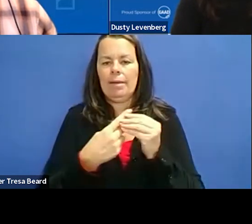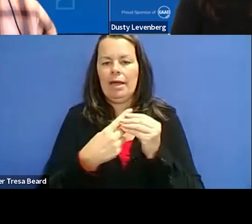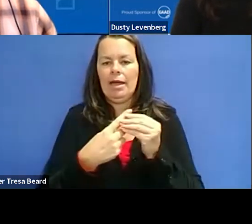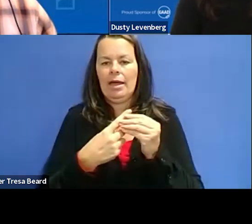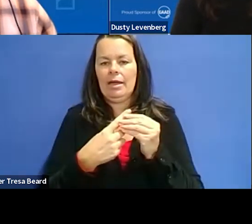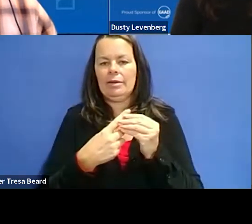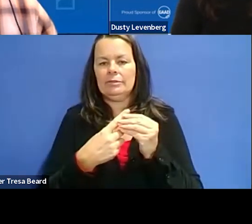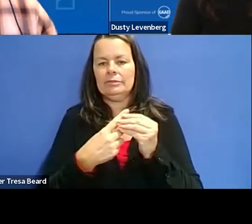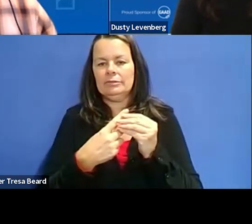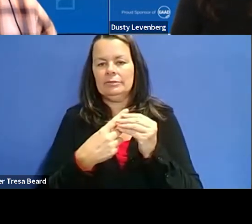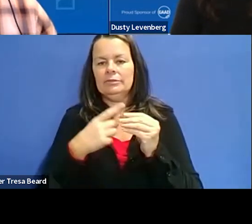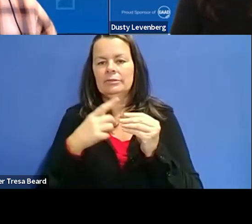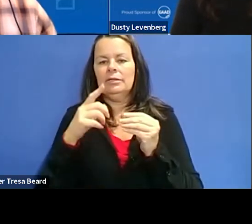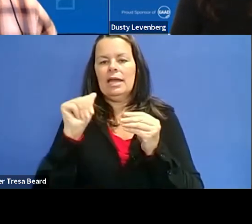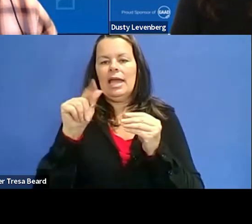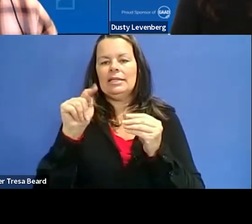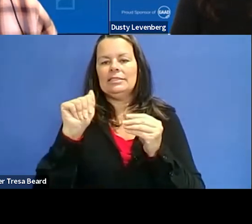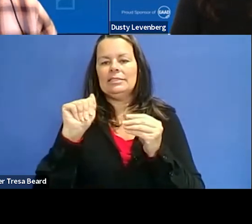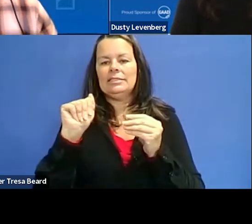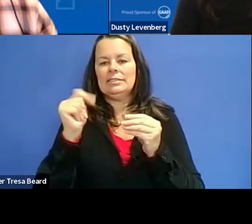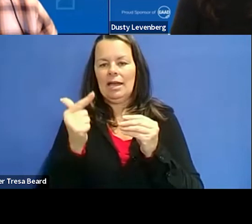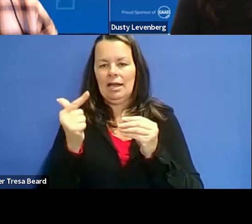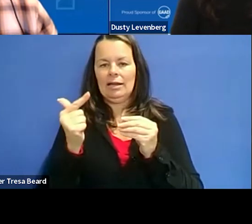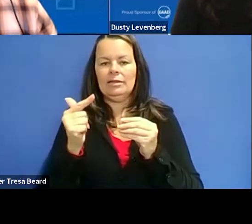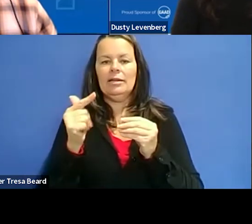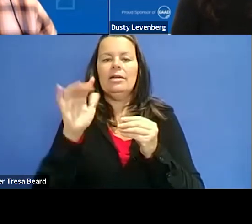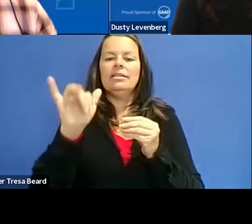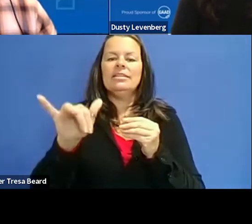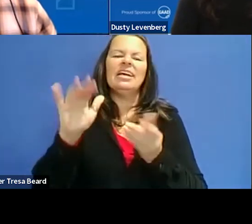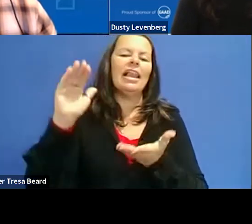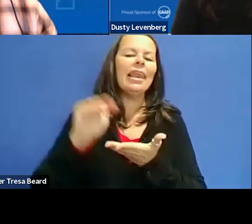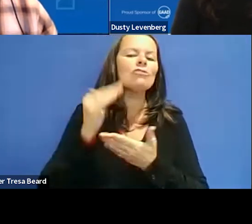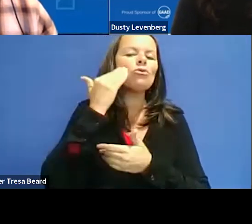That's been around since 2015 as an official guideline.